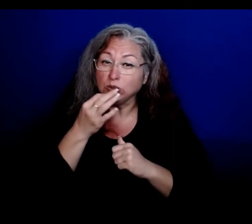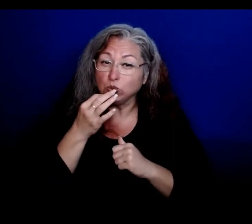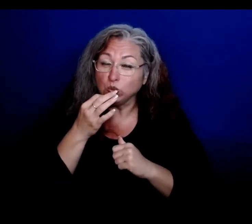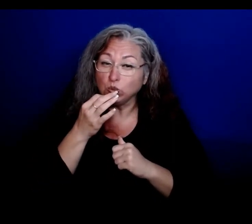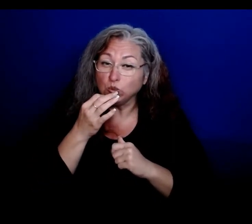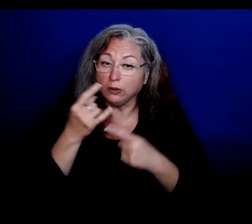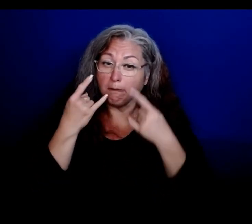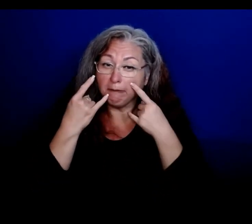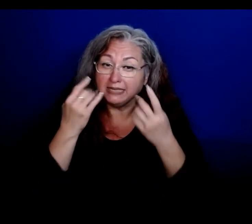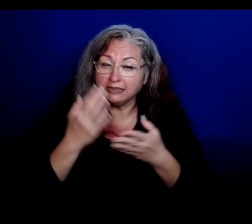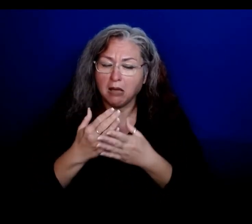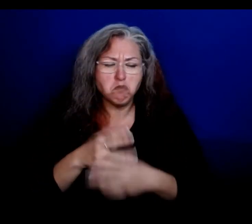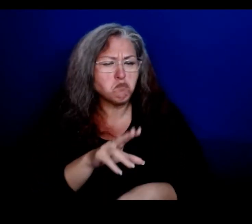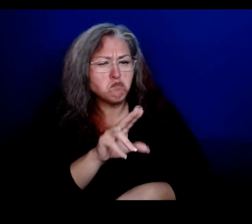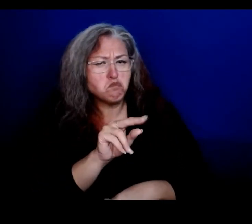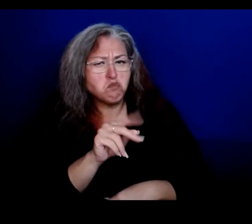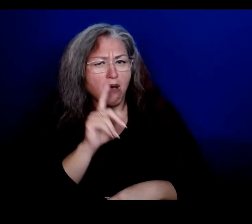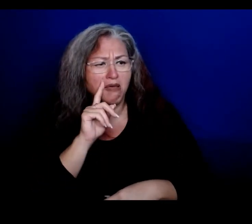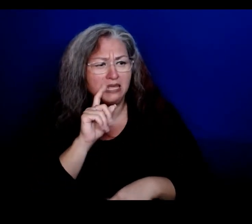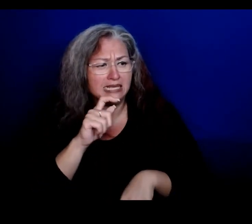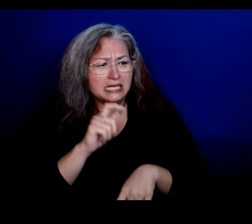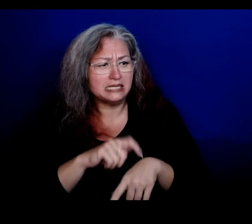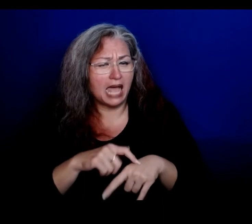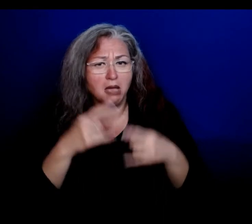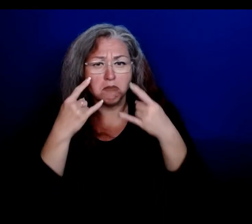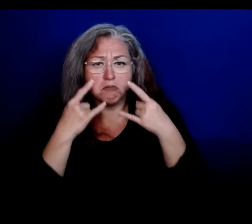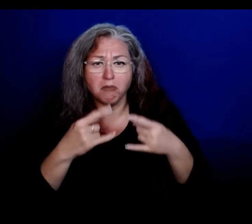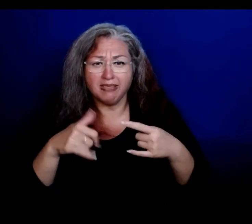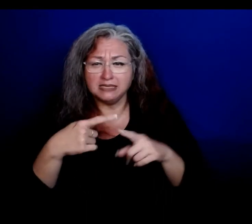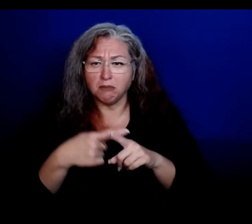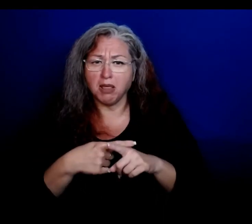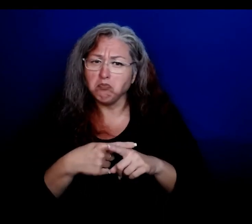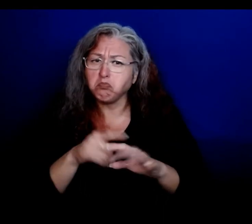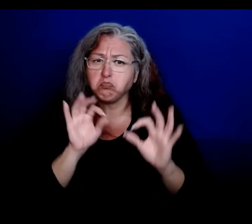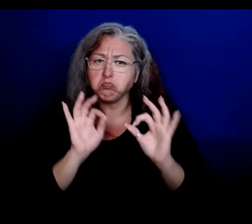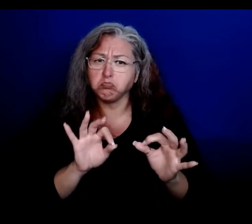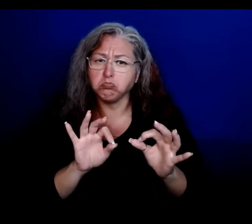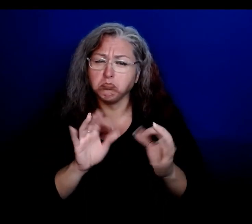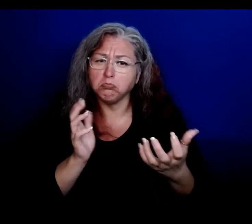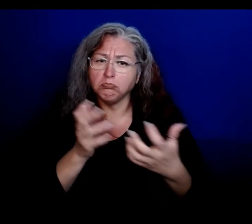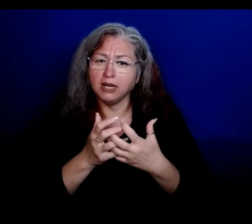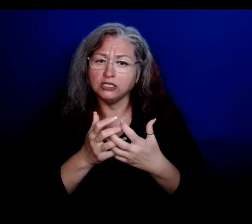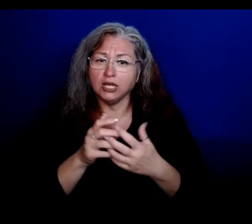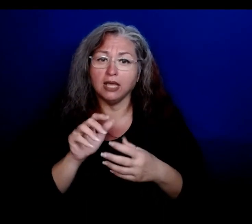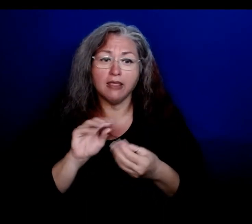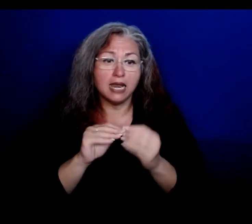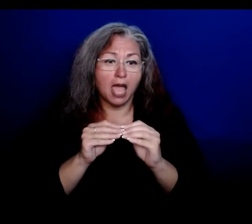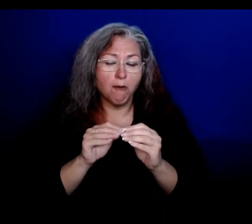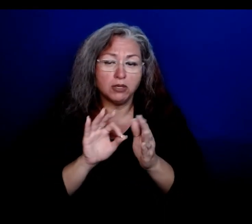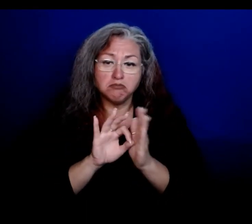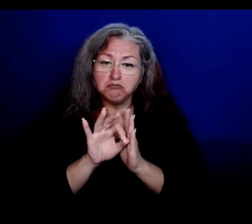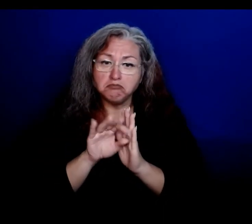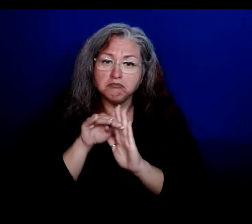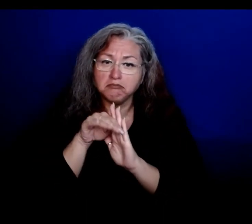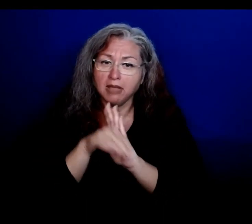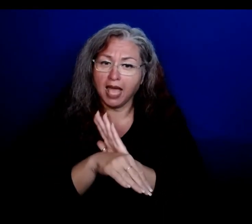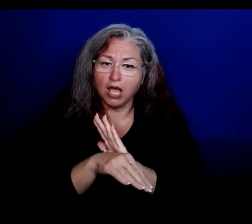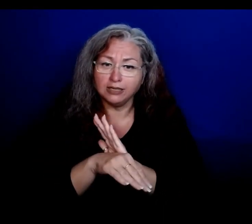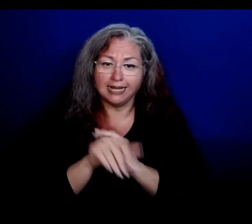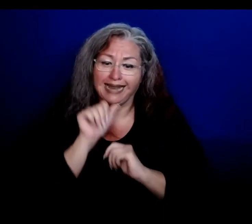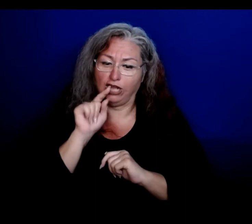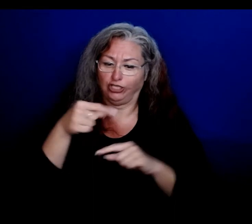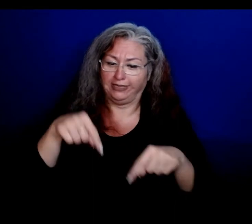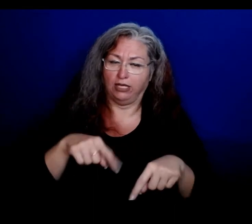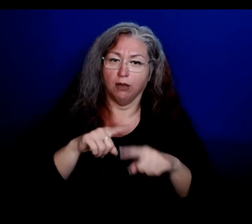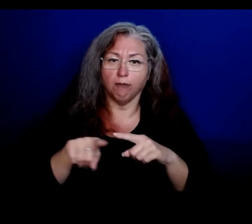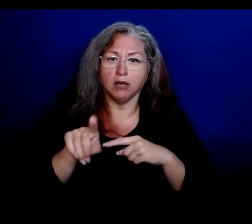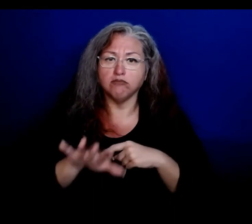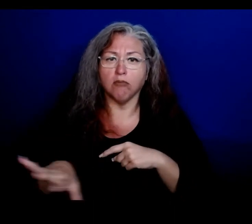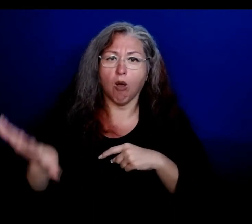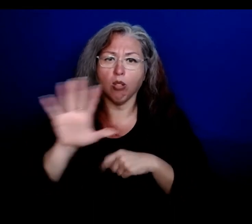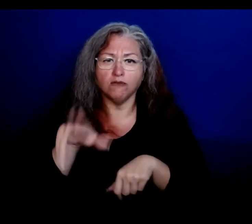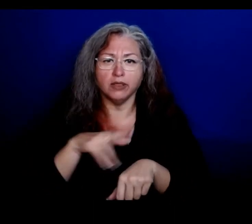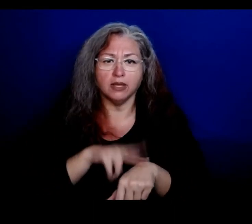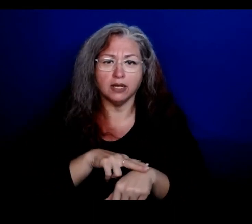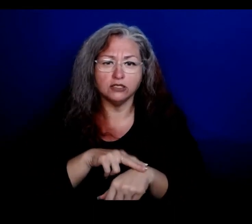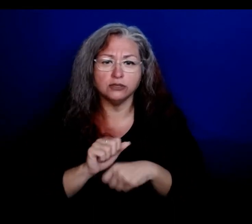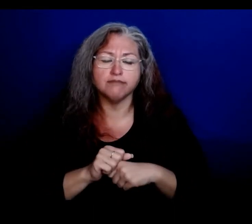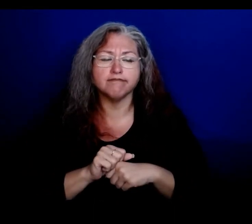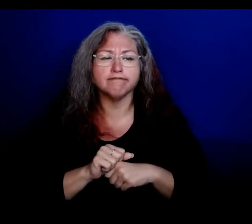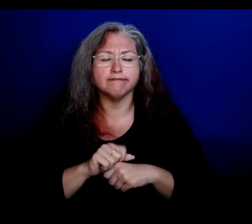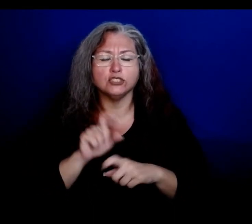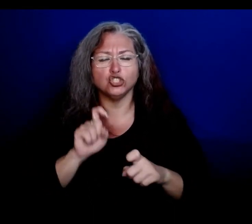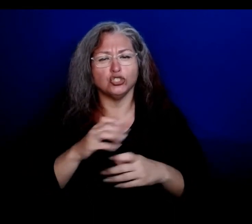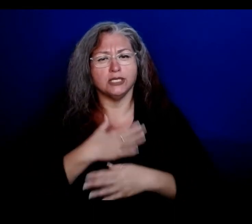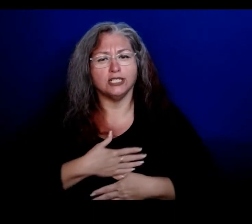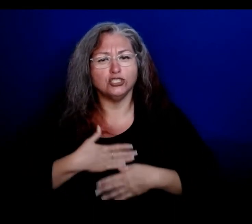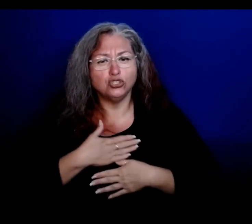No, I think the timing of lifting the mandate later this month is appropriate. Case counts are steadily falling not only here in Hawaii, but also nationwide. We should enjoy gathering and